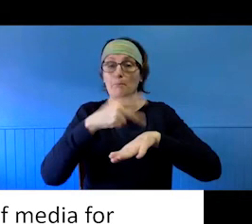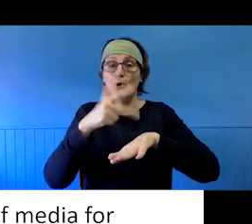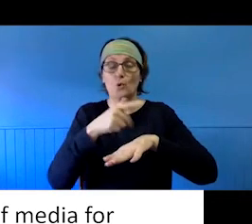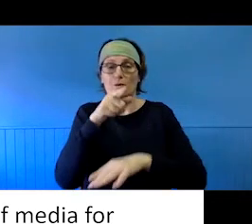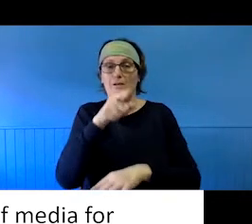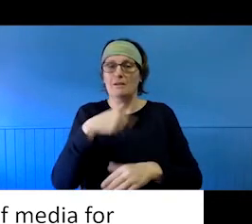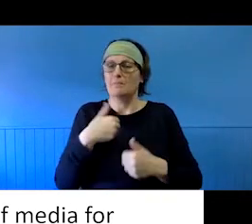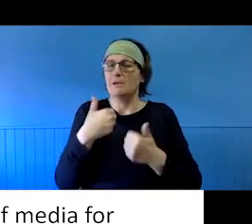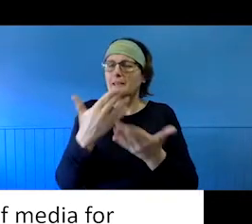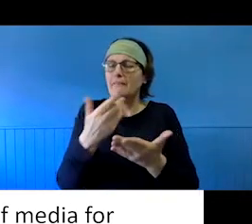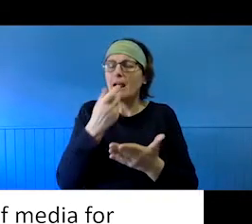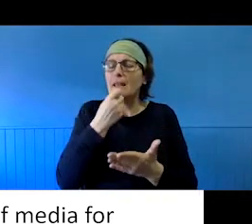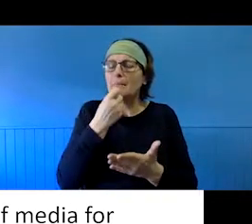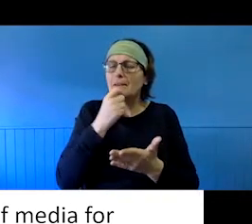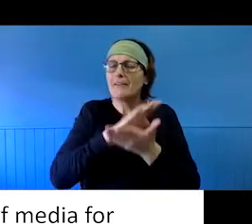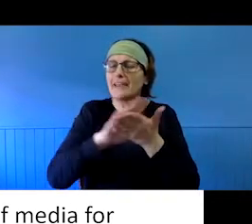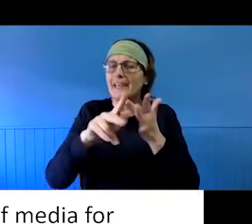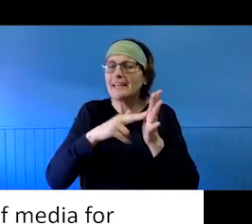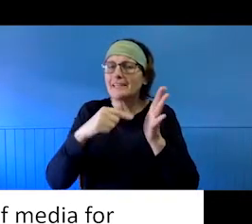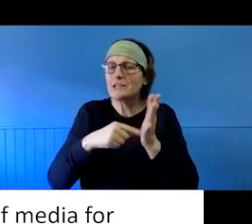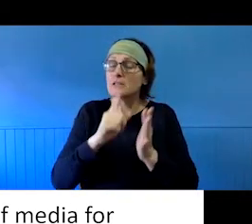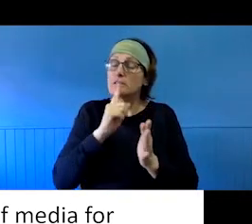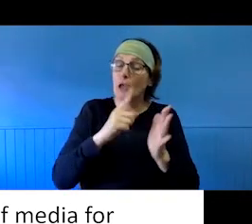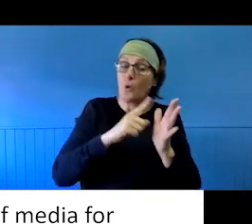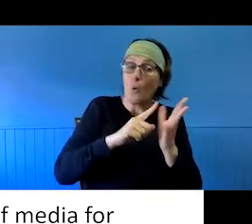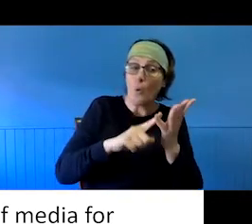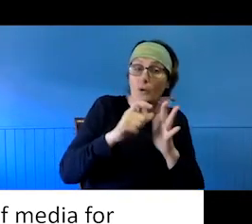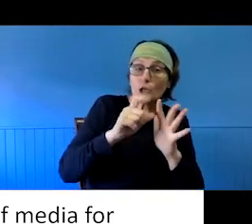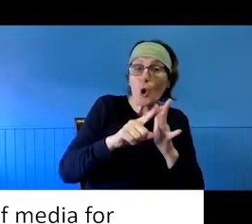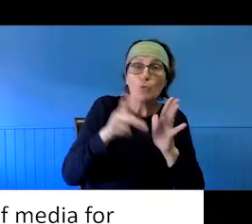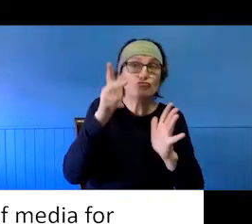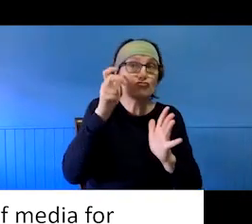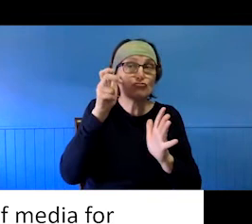hint about that you can taking about video and audio. Universal design